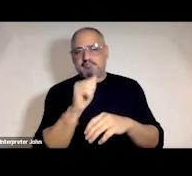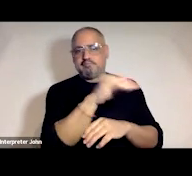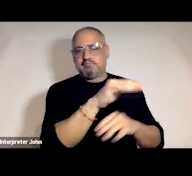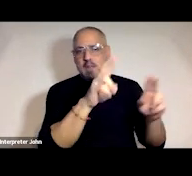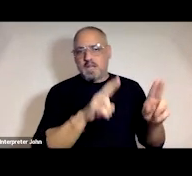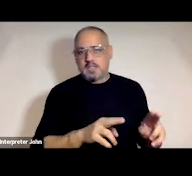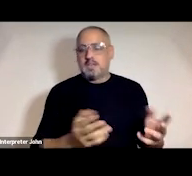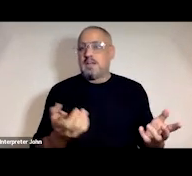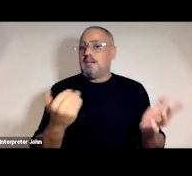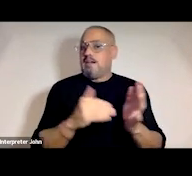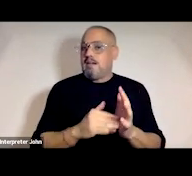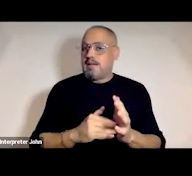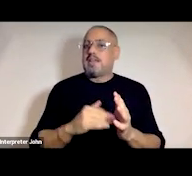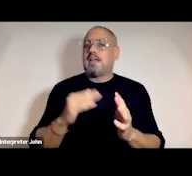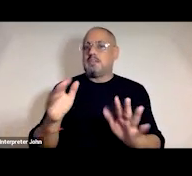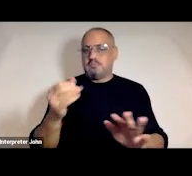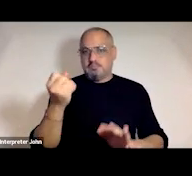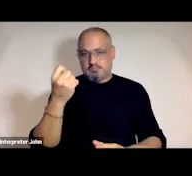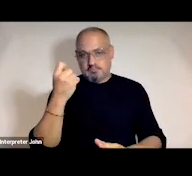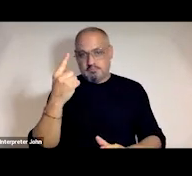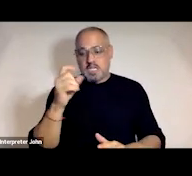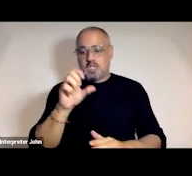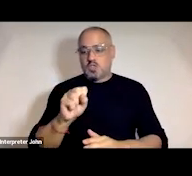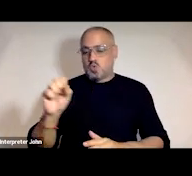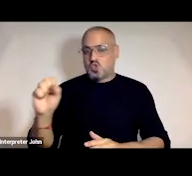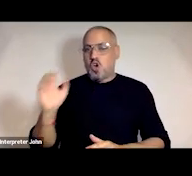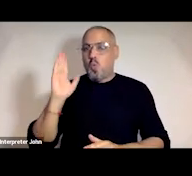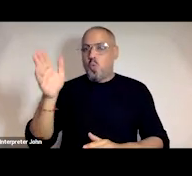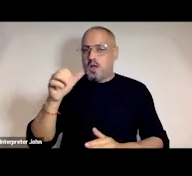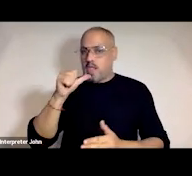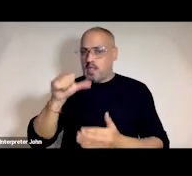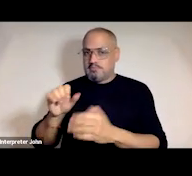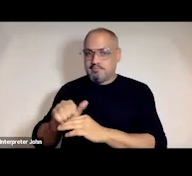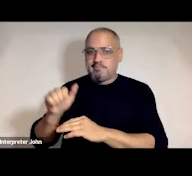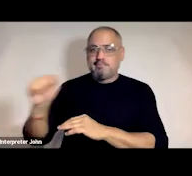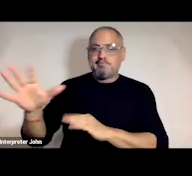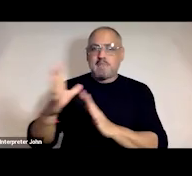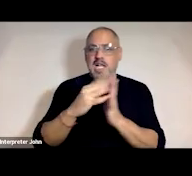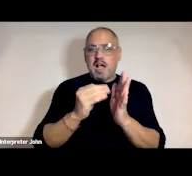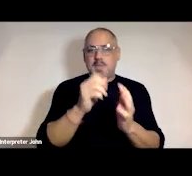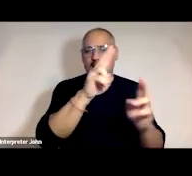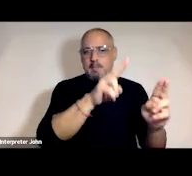But again, it comes with the understanding that Social Security is going to send them a copy of this application.